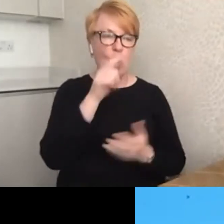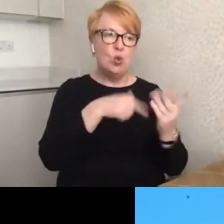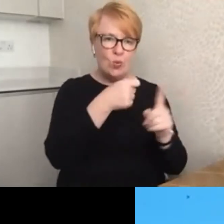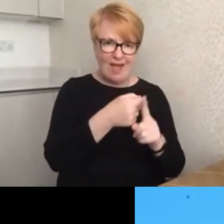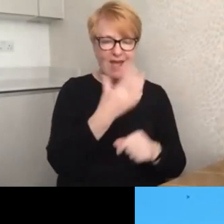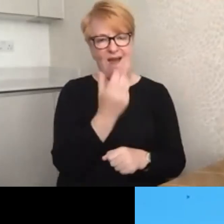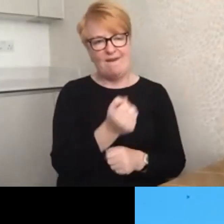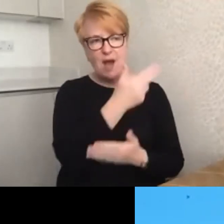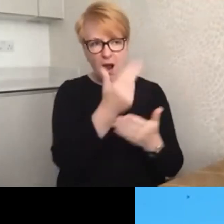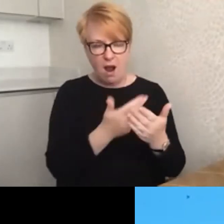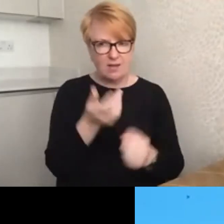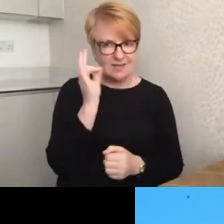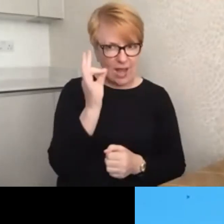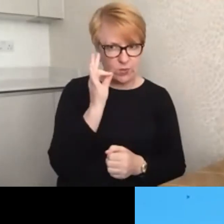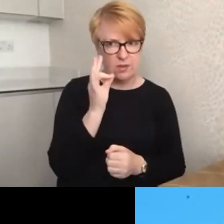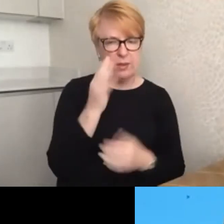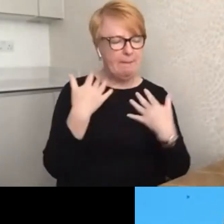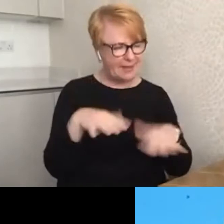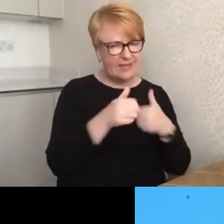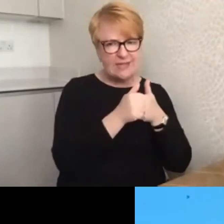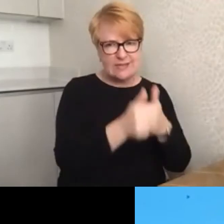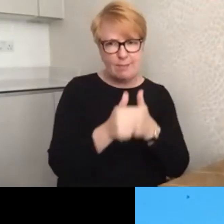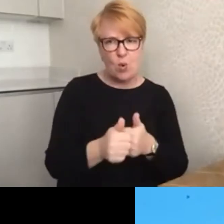which has supported many artists I've worked with; it has changed my career.